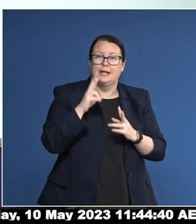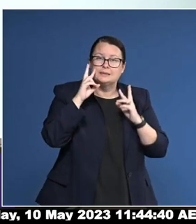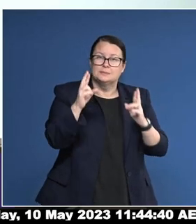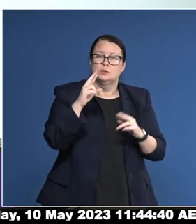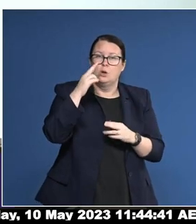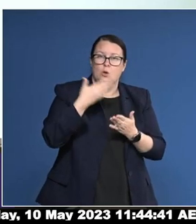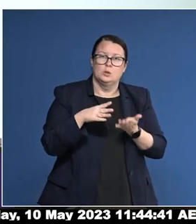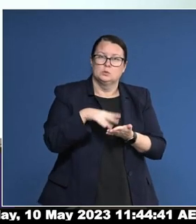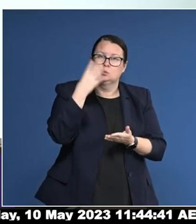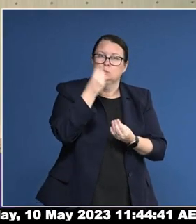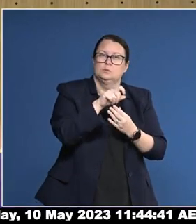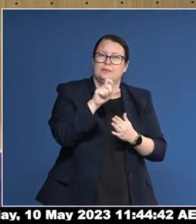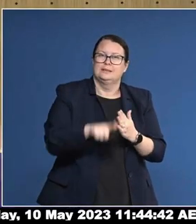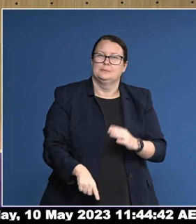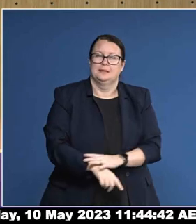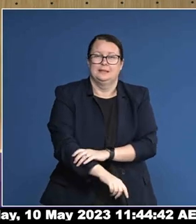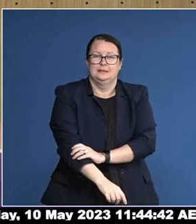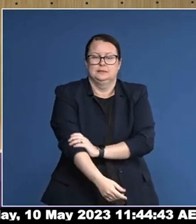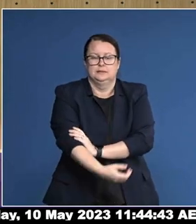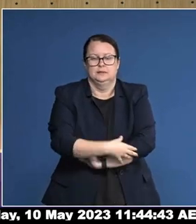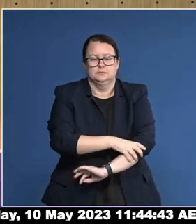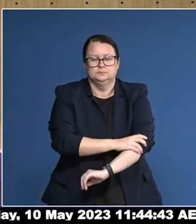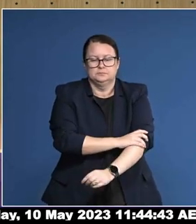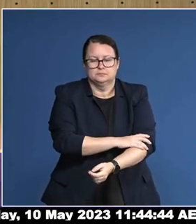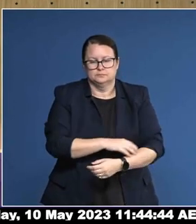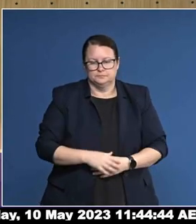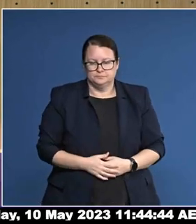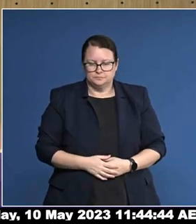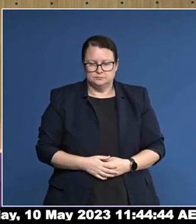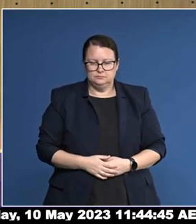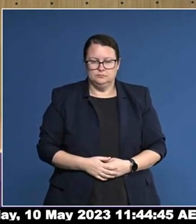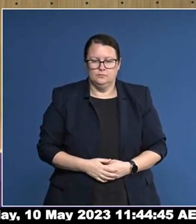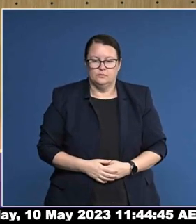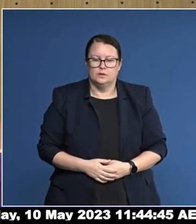I confirm that that's how it could be read in this case.